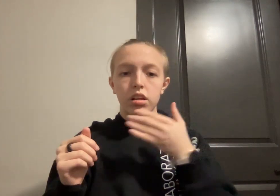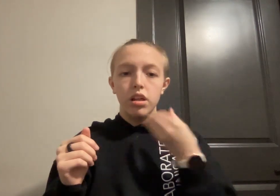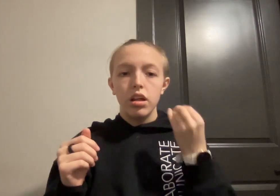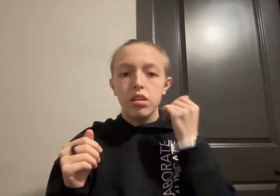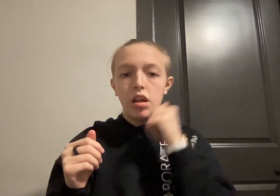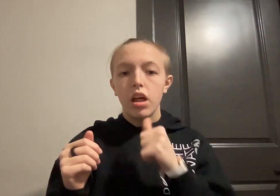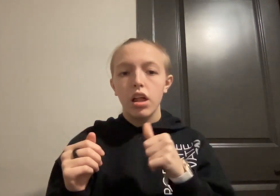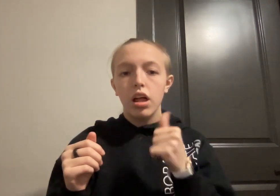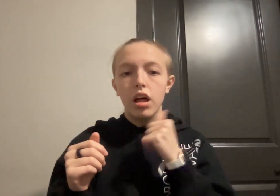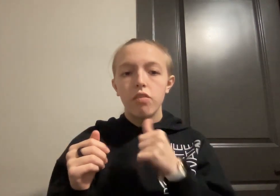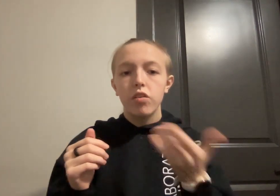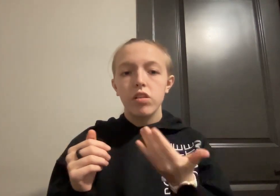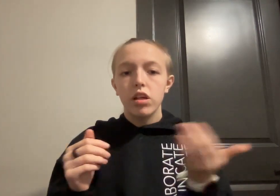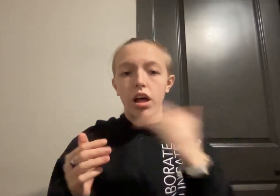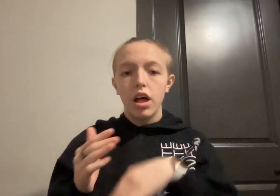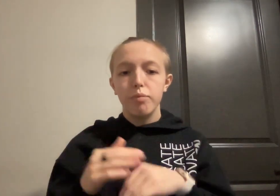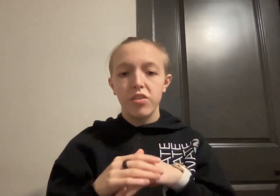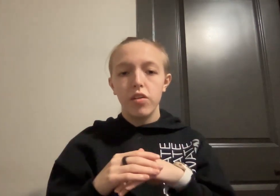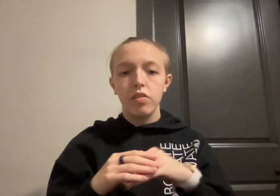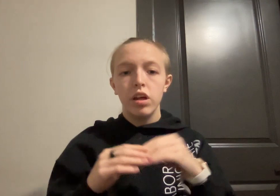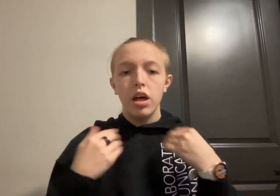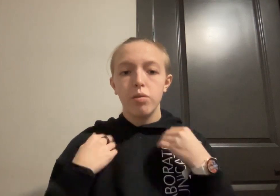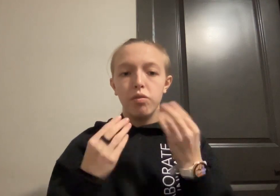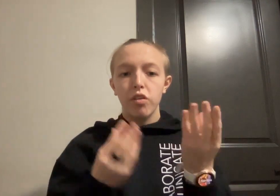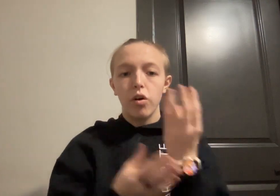and everything involved have grown